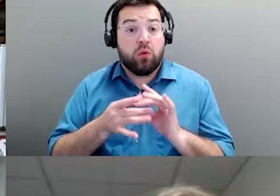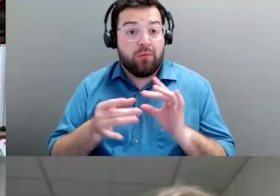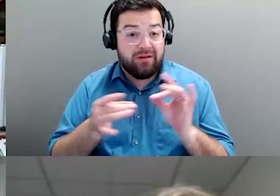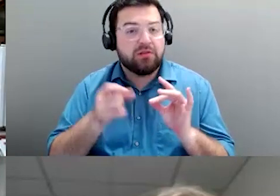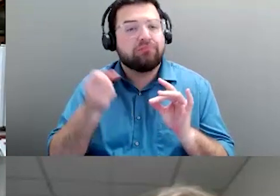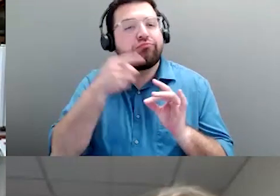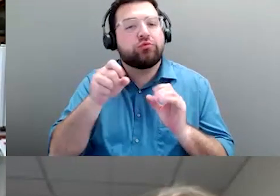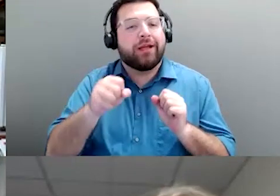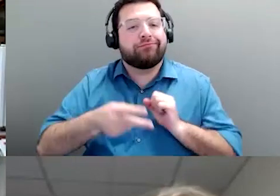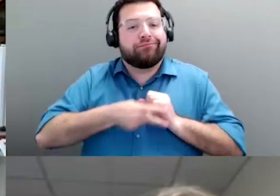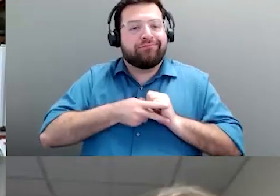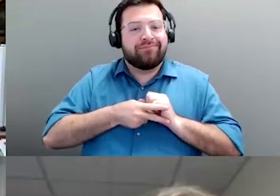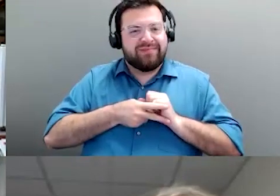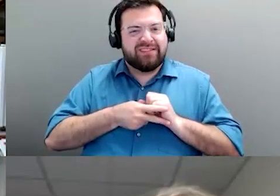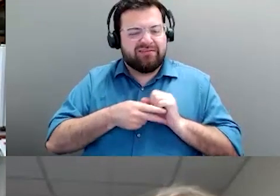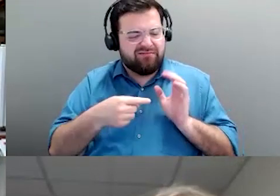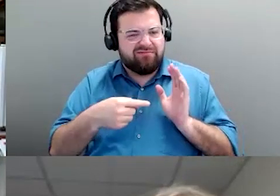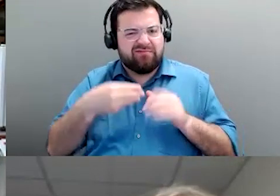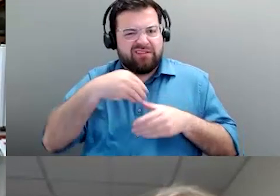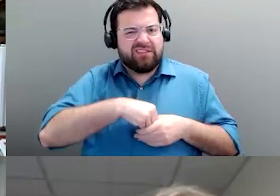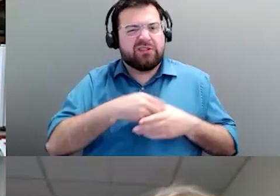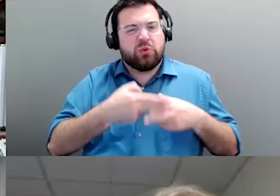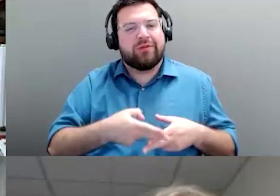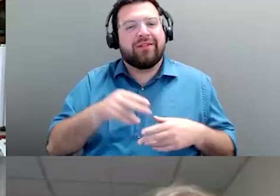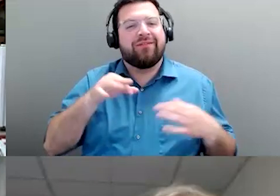Sue's going to show you exactly what that is in a few minutes,